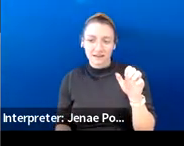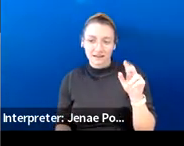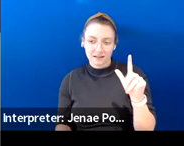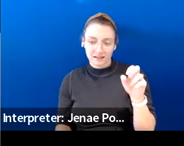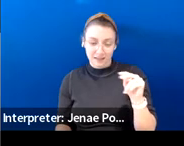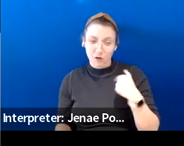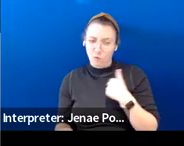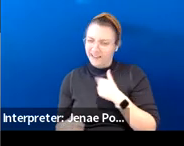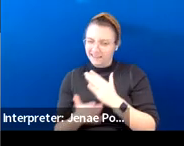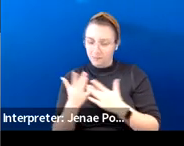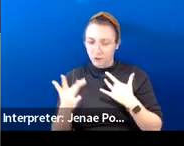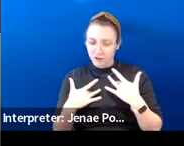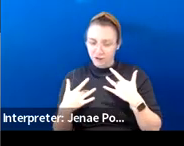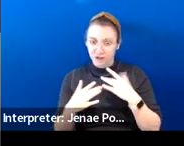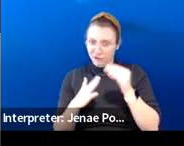with students wondering about that last semester,